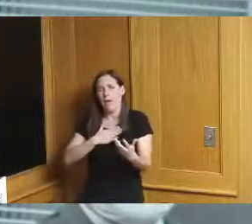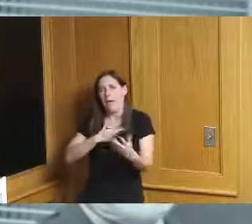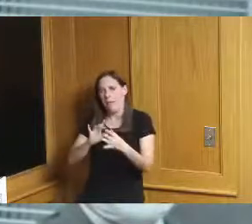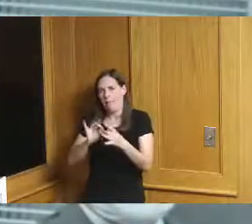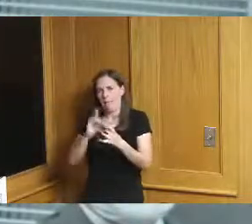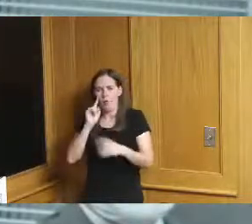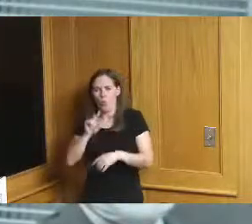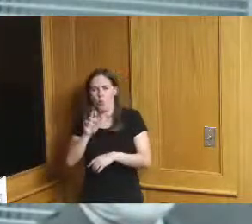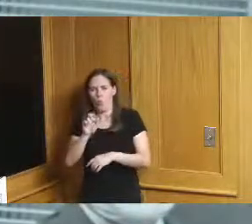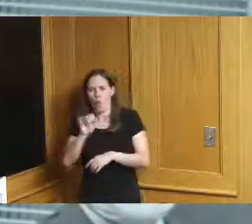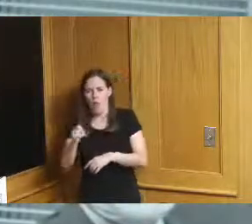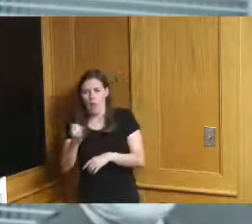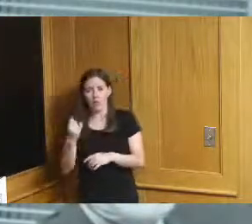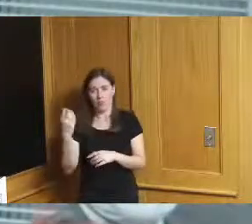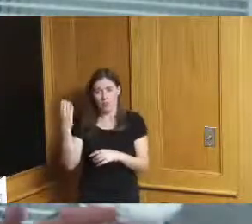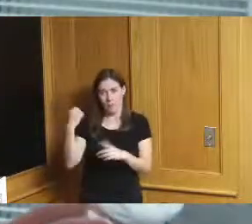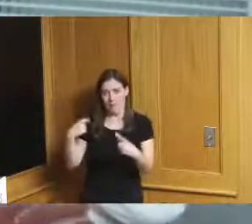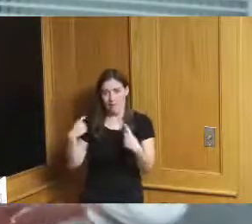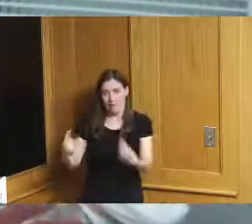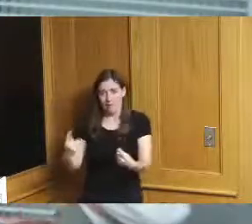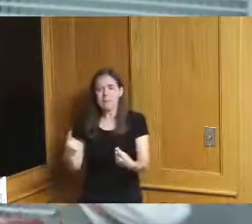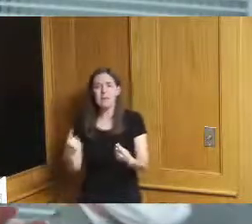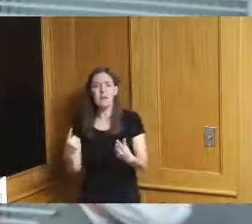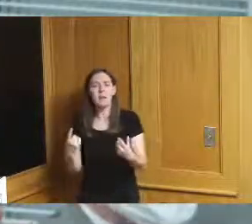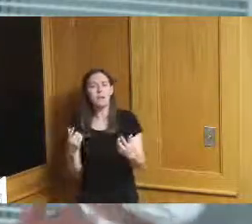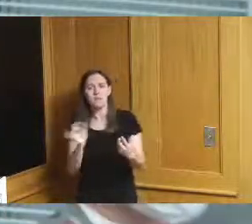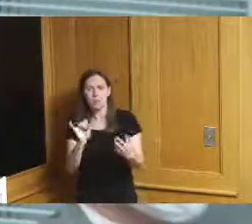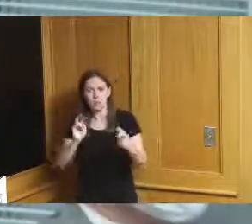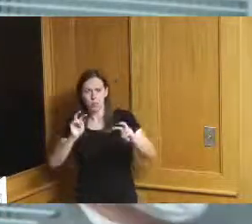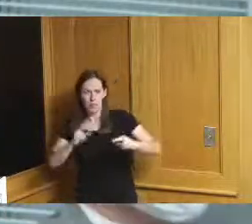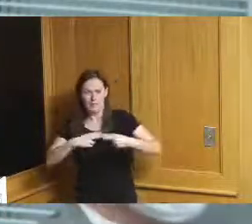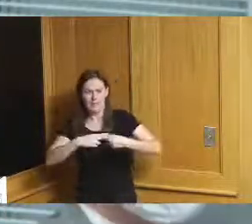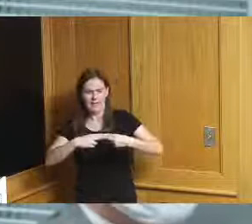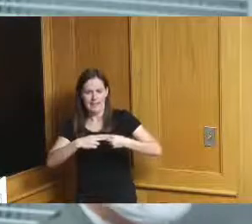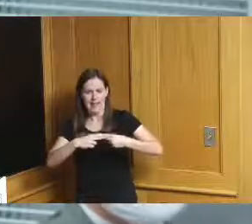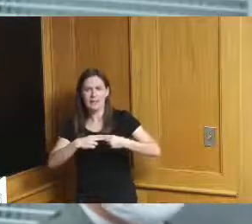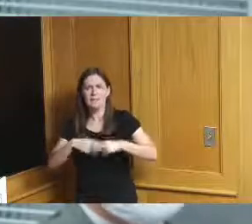know as Commissioner Reece said you know looking at the slides you know this goes back to to 86 and